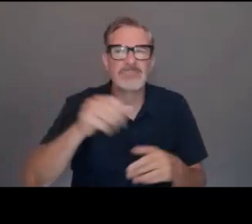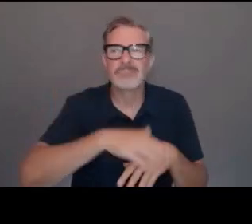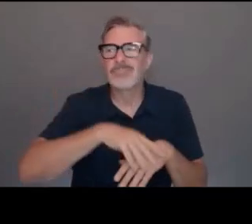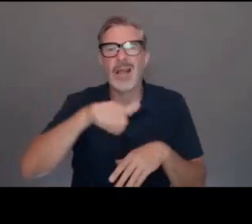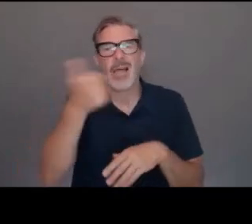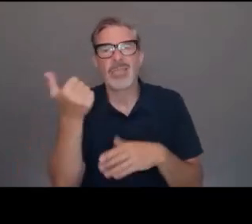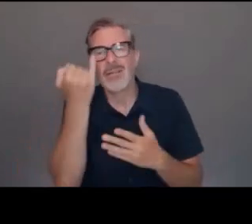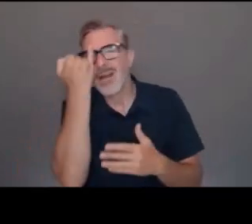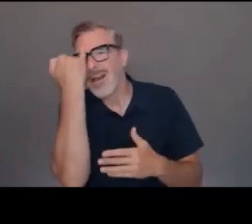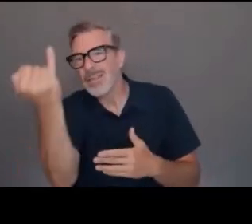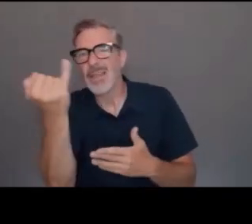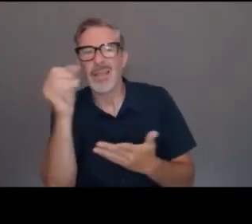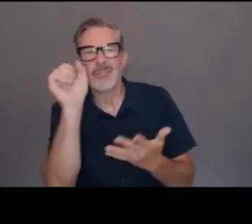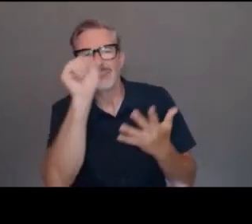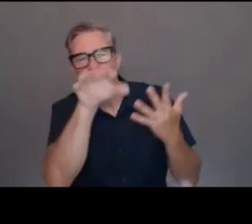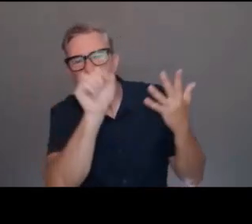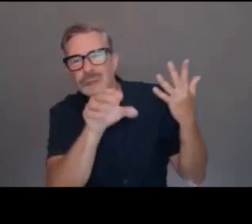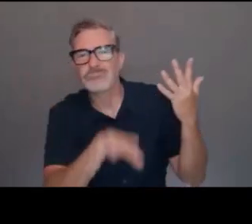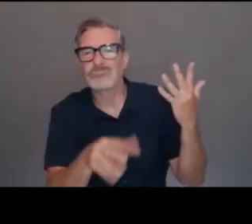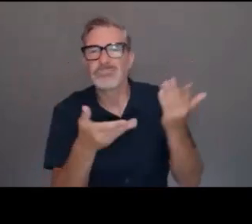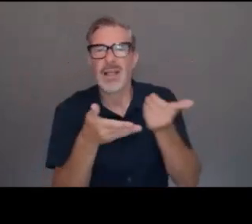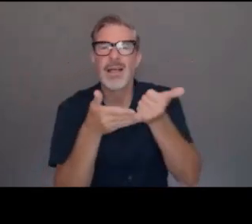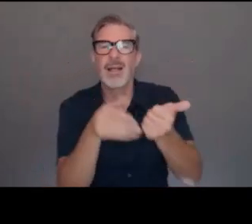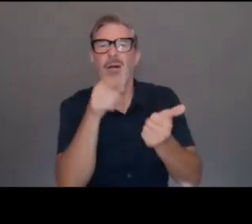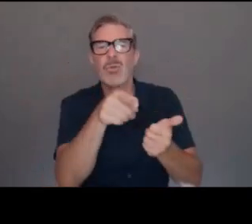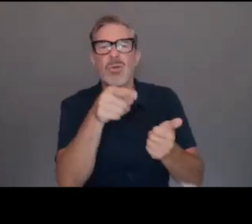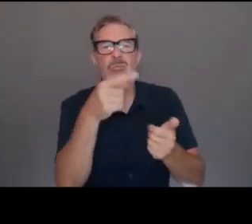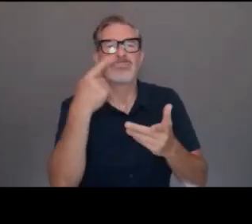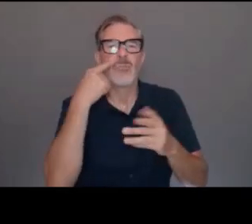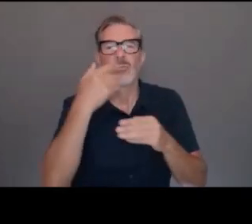considerations in preparing your next application.